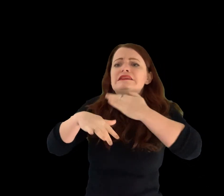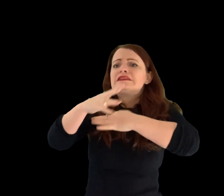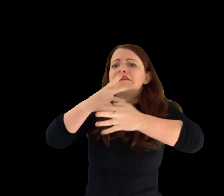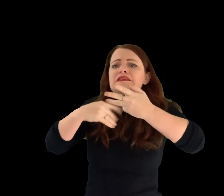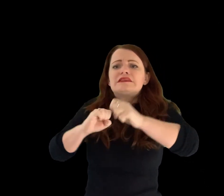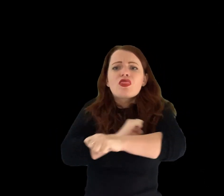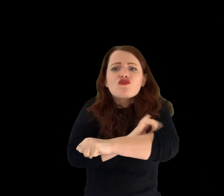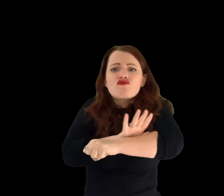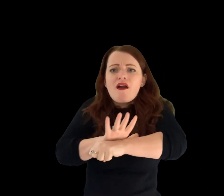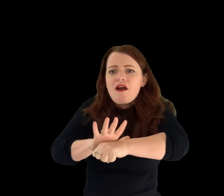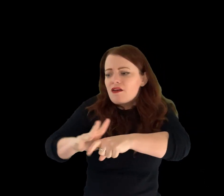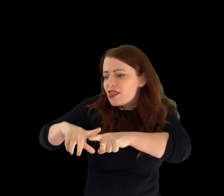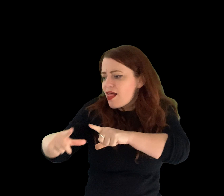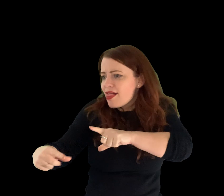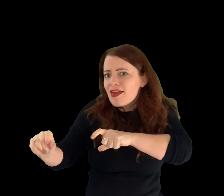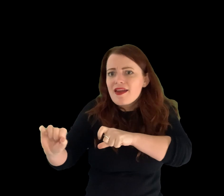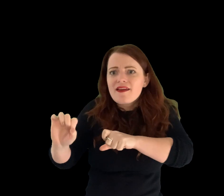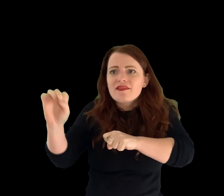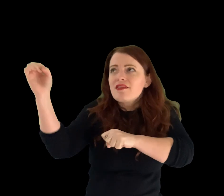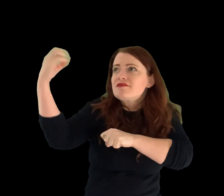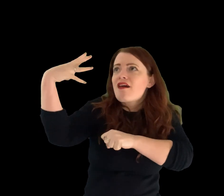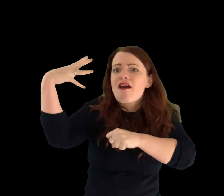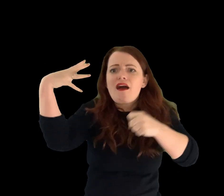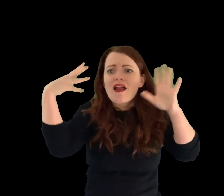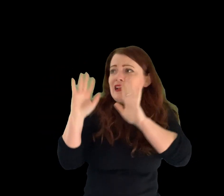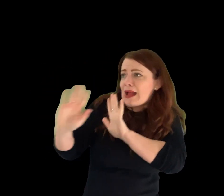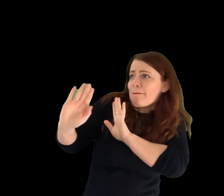Soft grass and leaves heat sun, rain “Get back!”